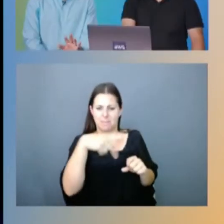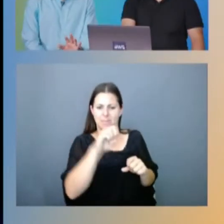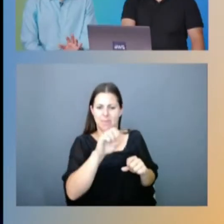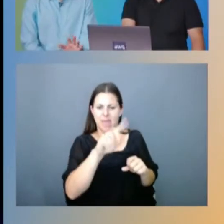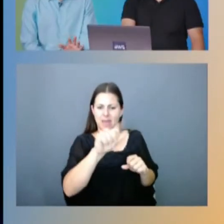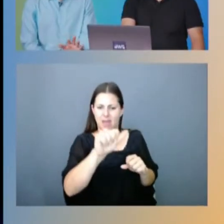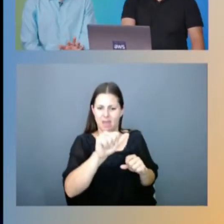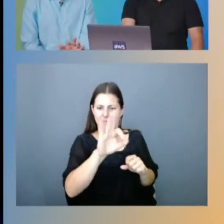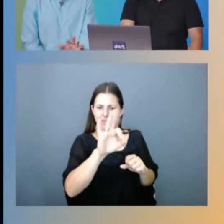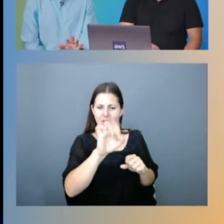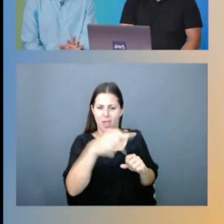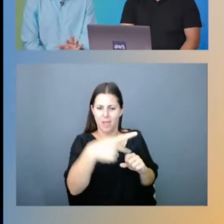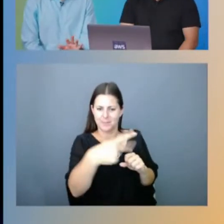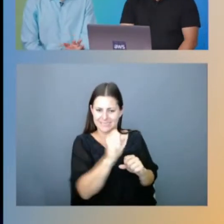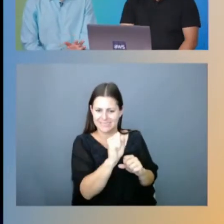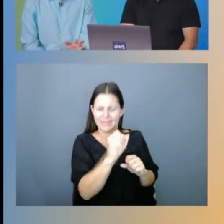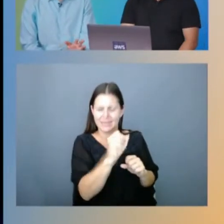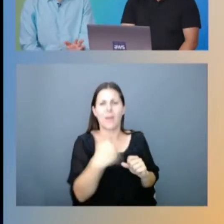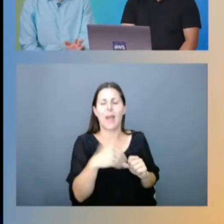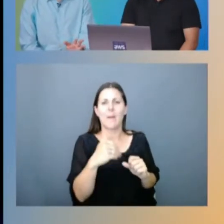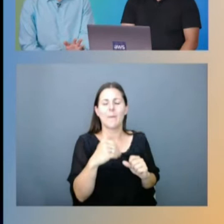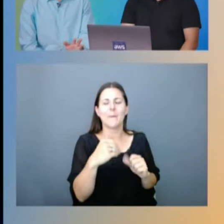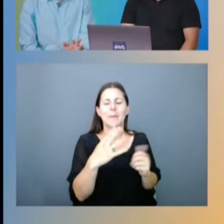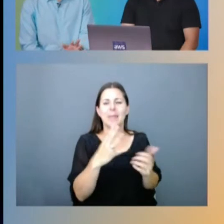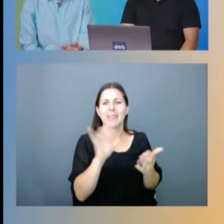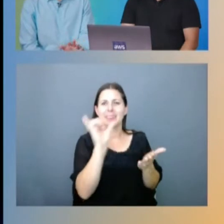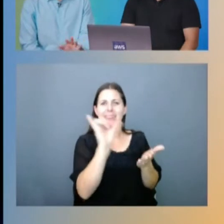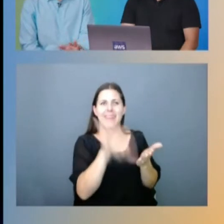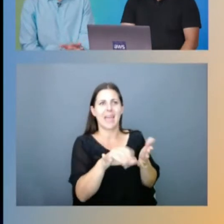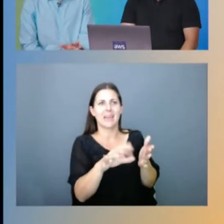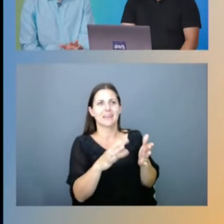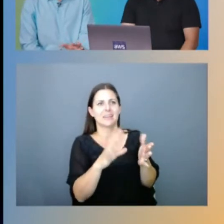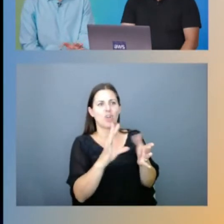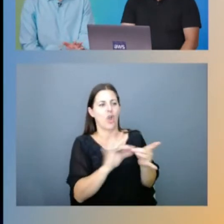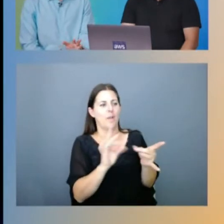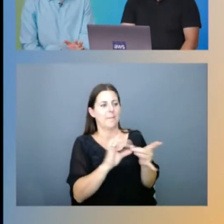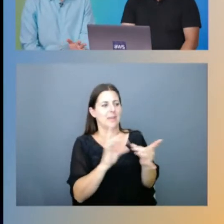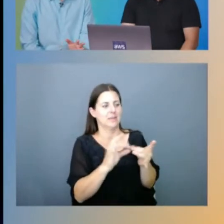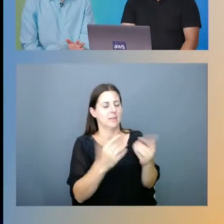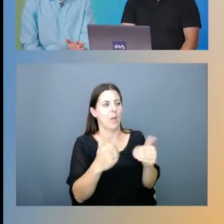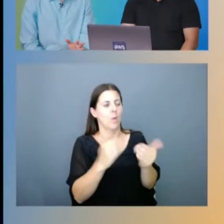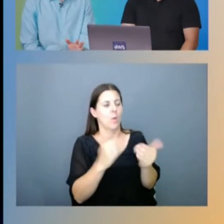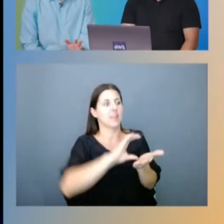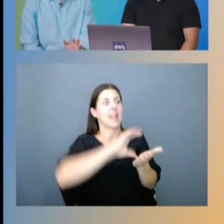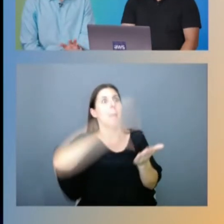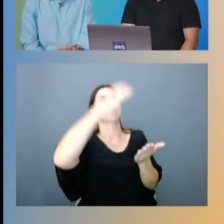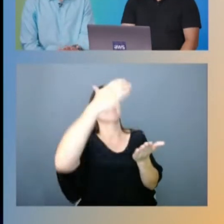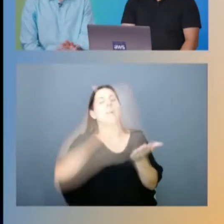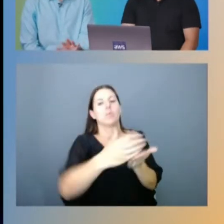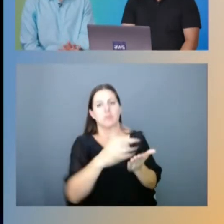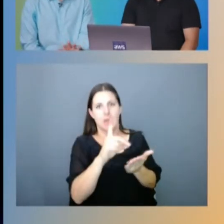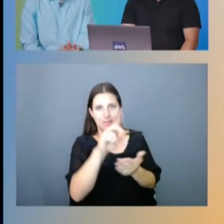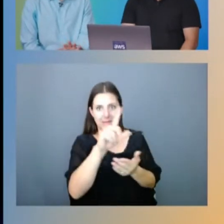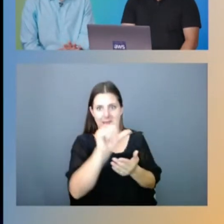But I think that that goes to talk about our earlier comment is the amount of data that people are having to operate on in this machine learning space,